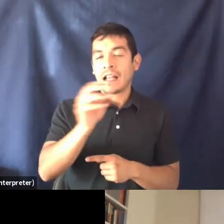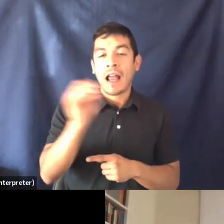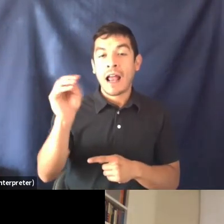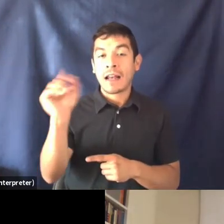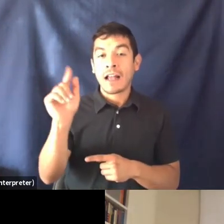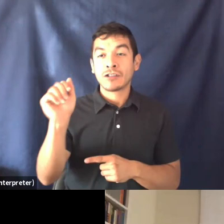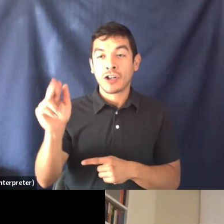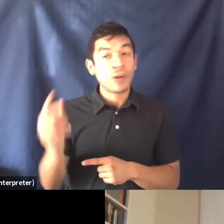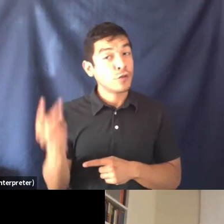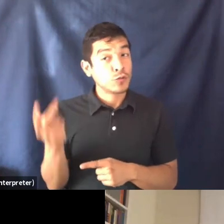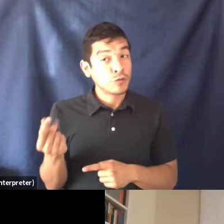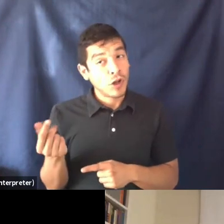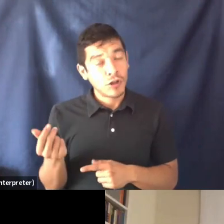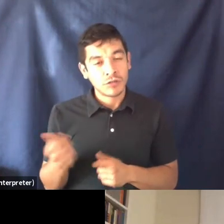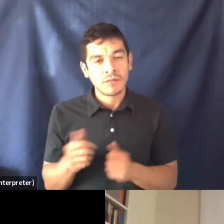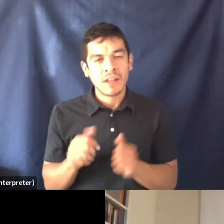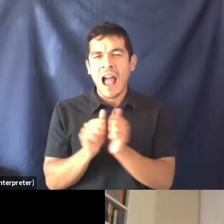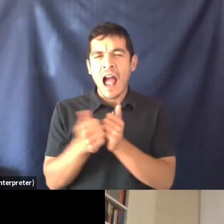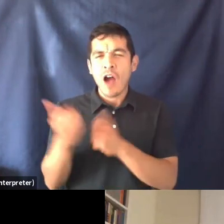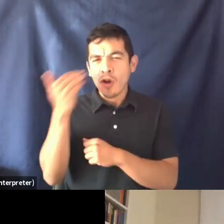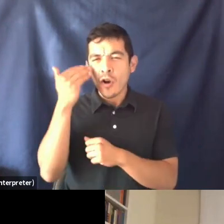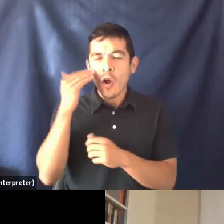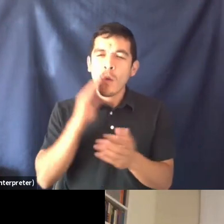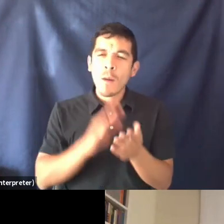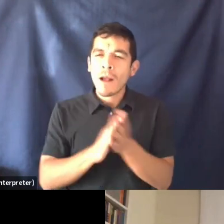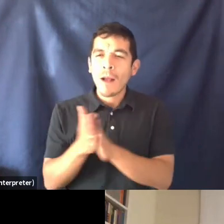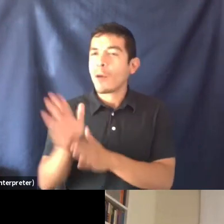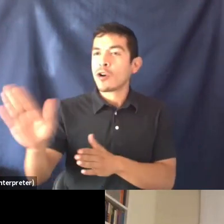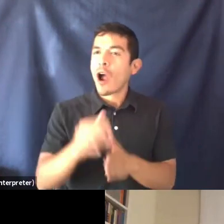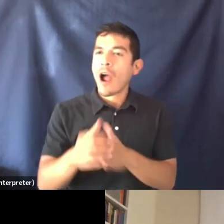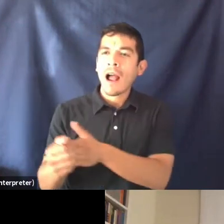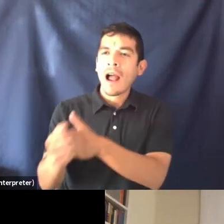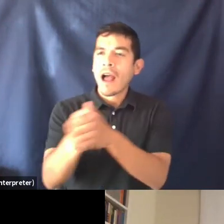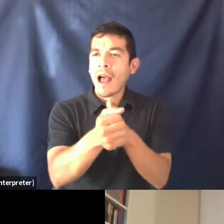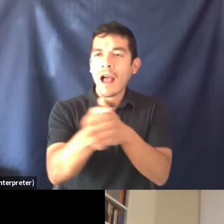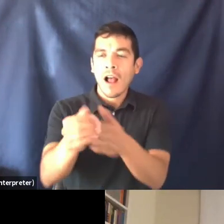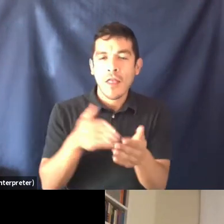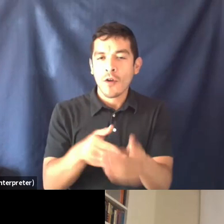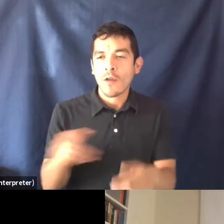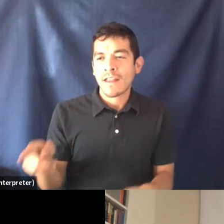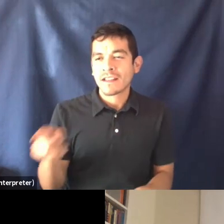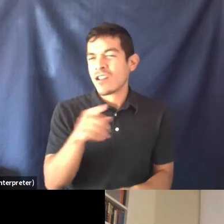how did you know that they would be your guides through this and you must've, did you have a sudden sense? This is the dog I want to follow. These are the dogs.